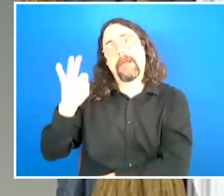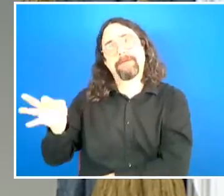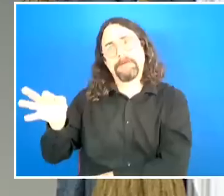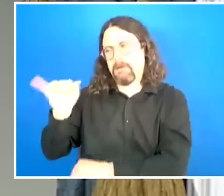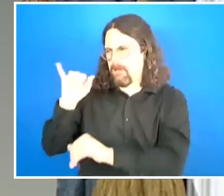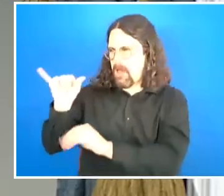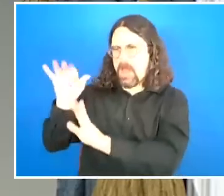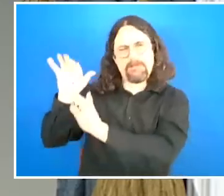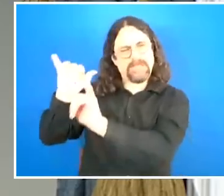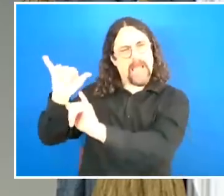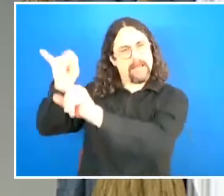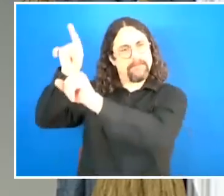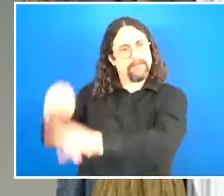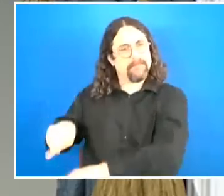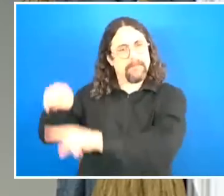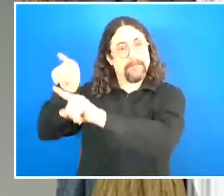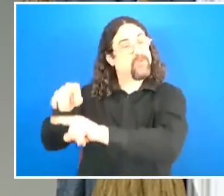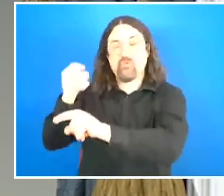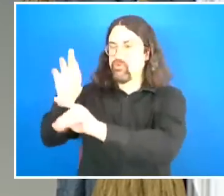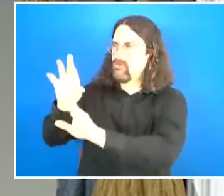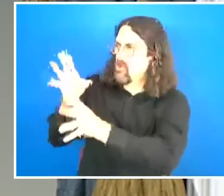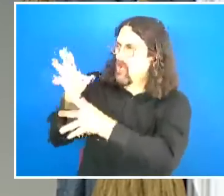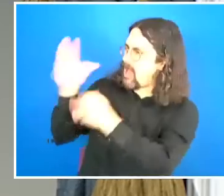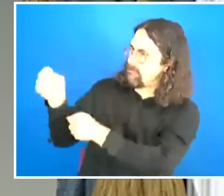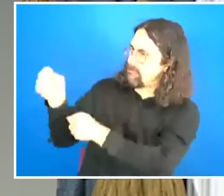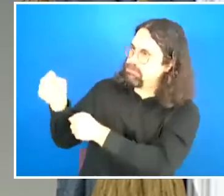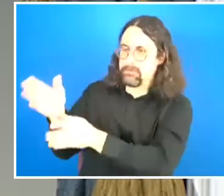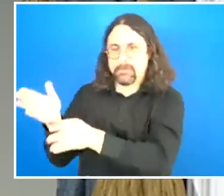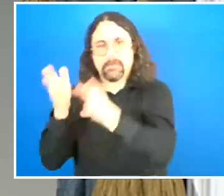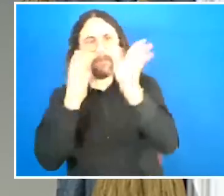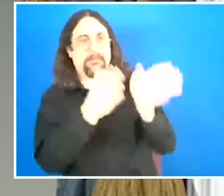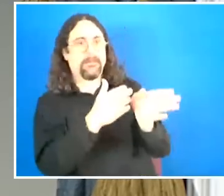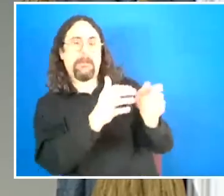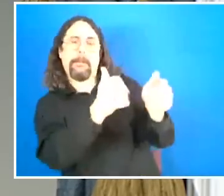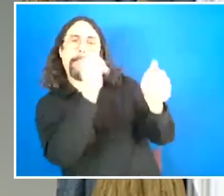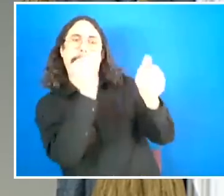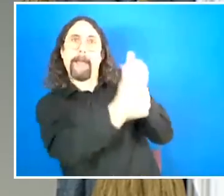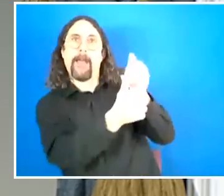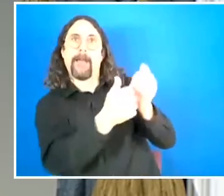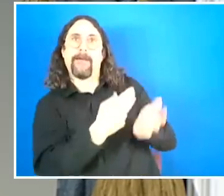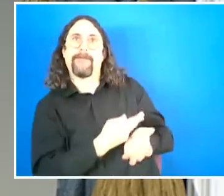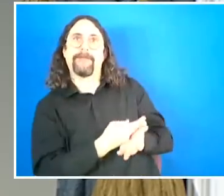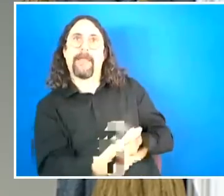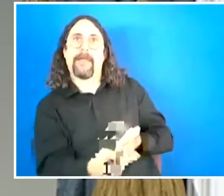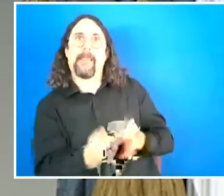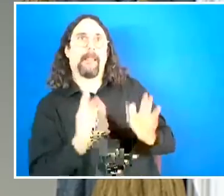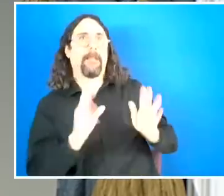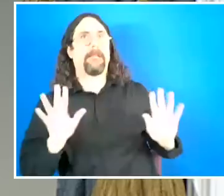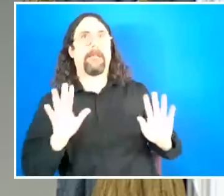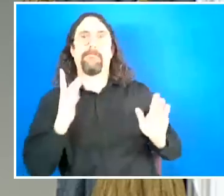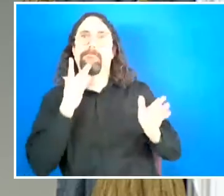THE GPA, BUT IF THE STUDENT OPTS TOA TKE A PASS THEN IT DOES NOT IMPACT THE GPA. IJT UST SHOWS CRET DIHAS BEEN